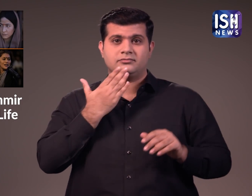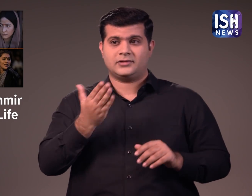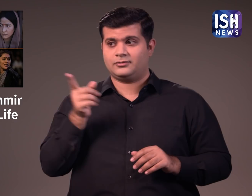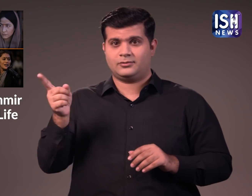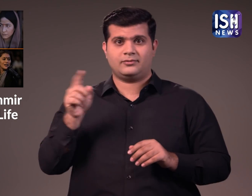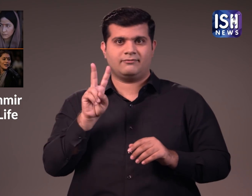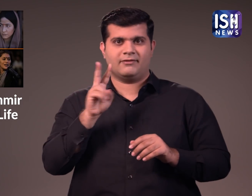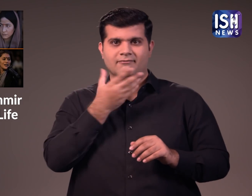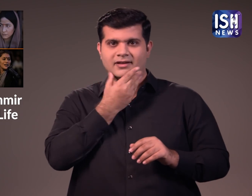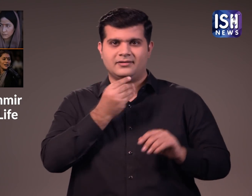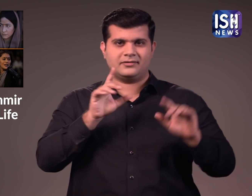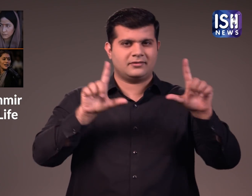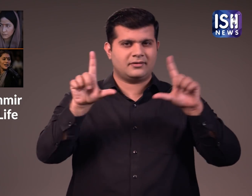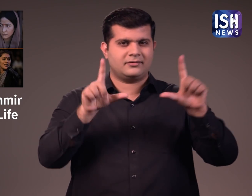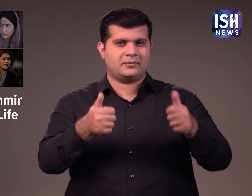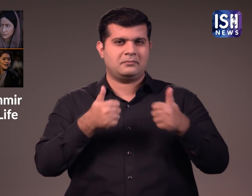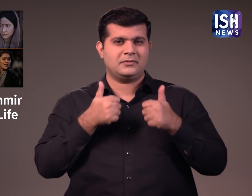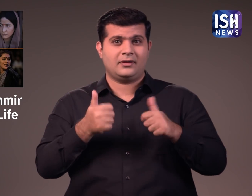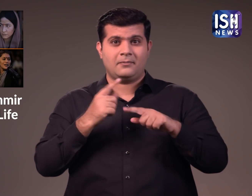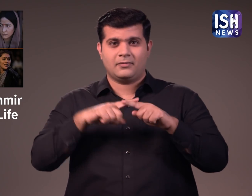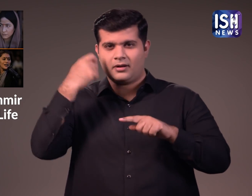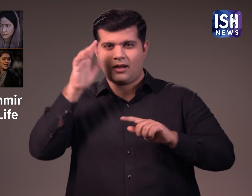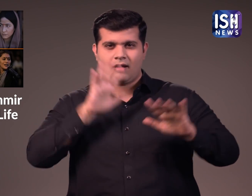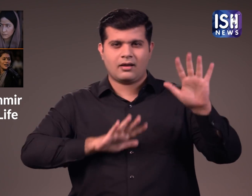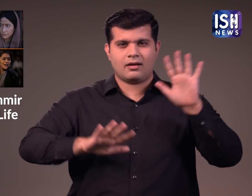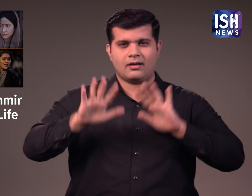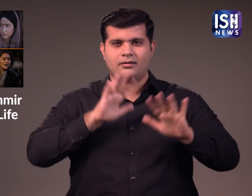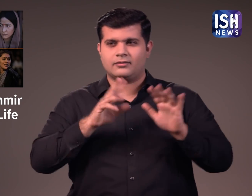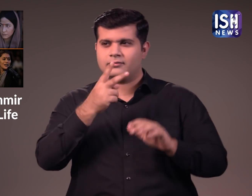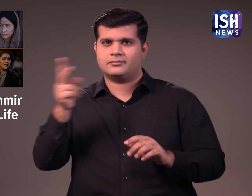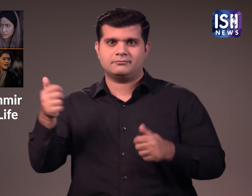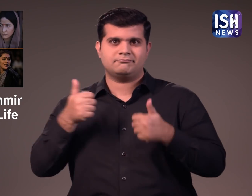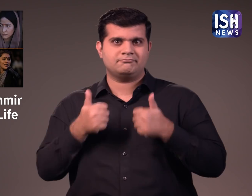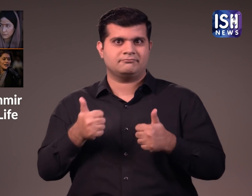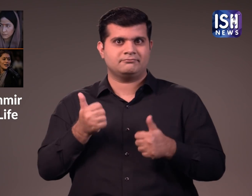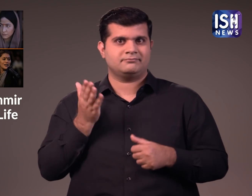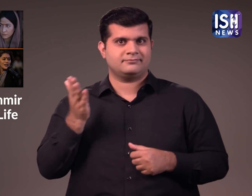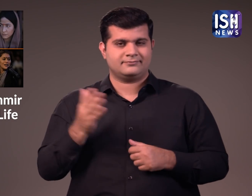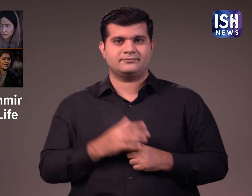All thanks to Director Vivek Agnihotri and the amazing actors.